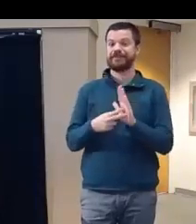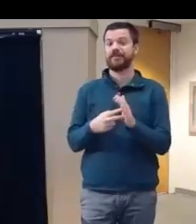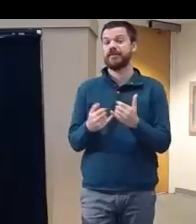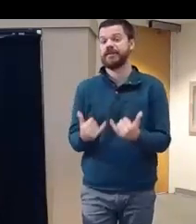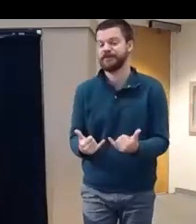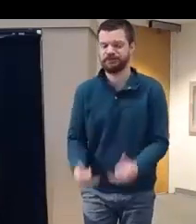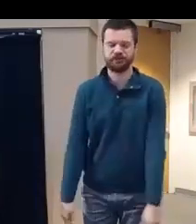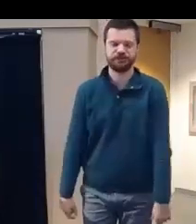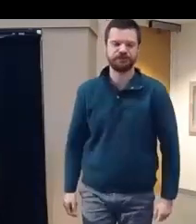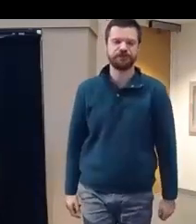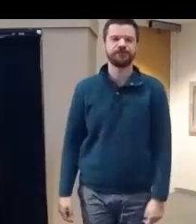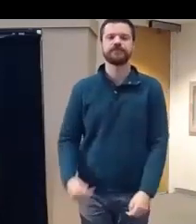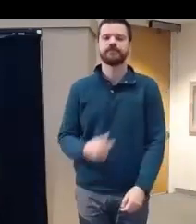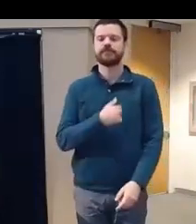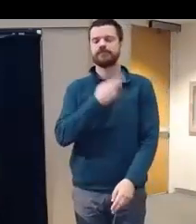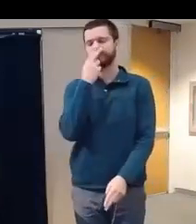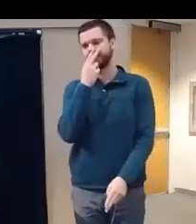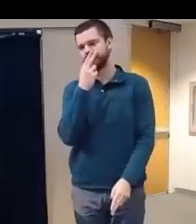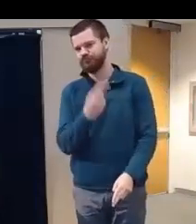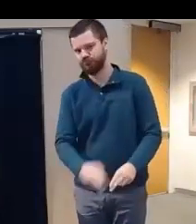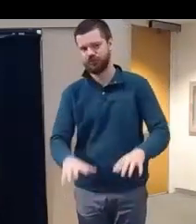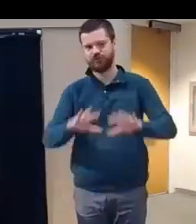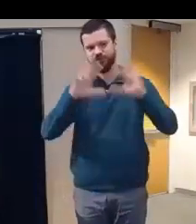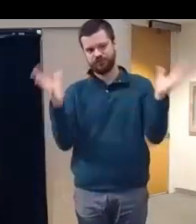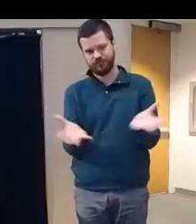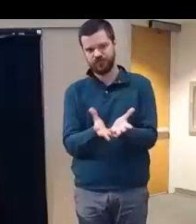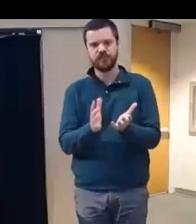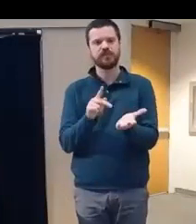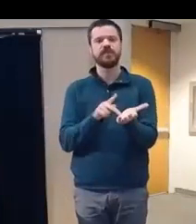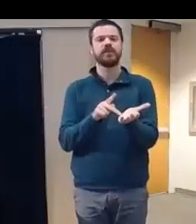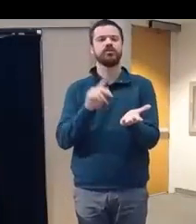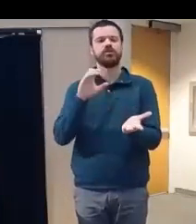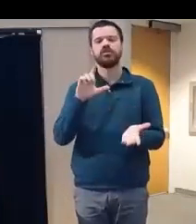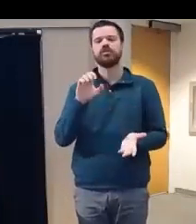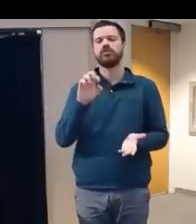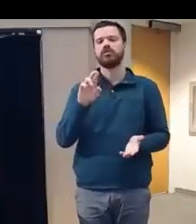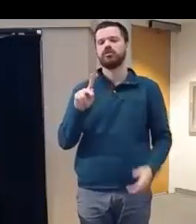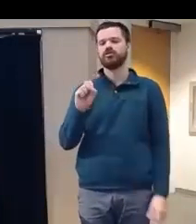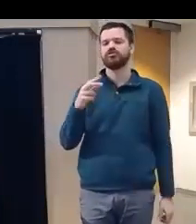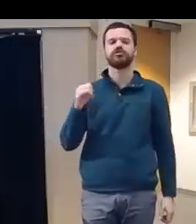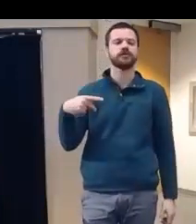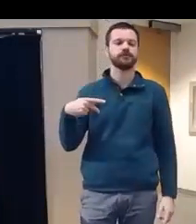um so I wanted to give a very brief overview of the Psychiatry clerkship you all many of you know